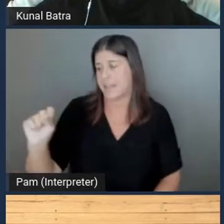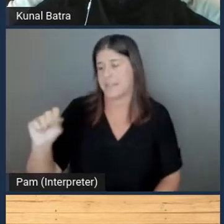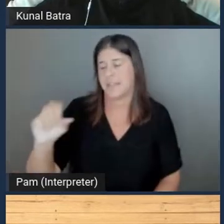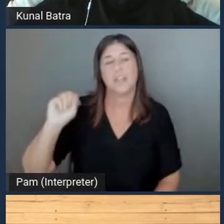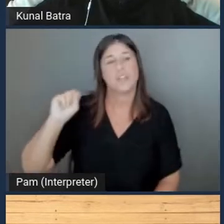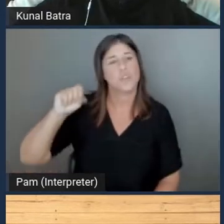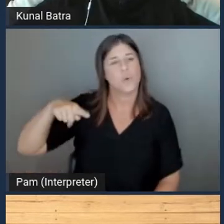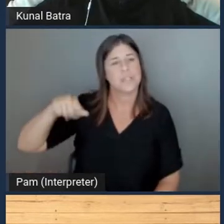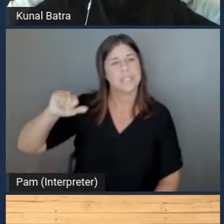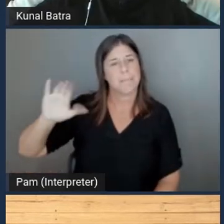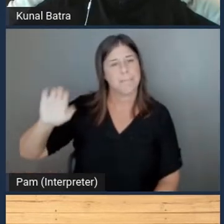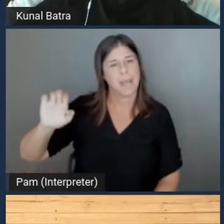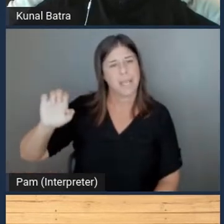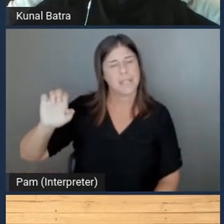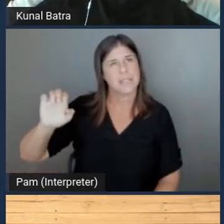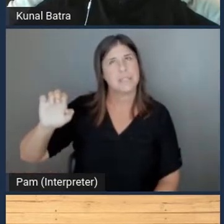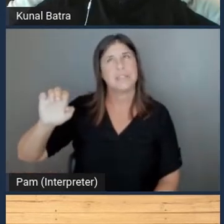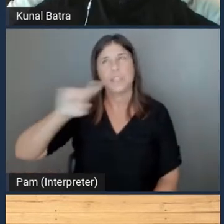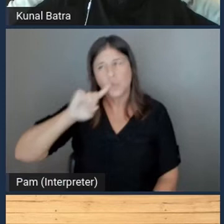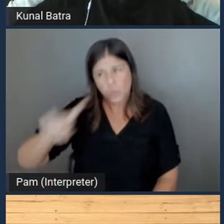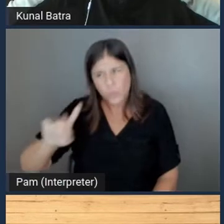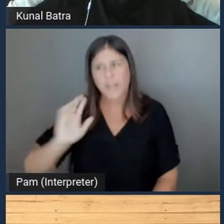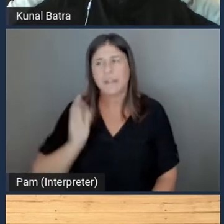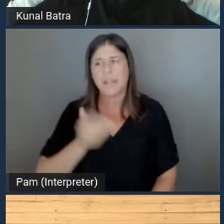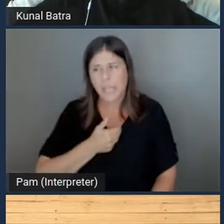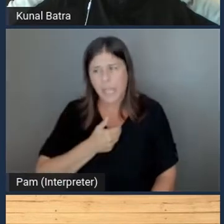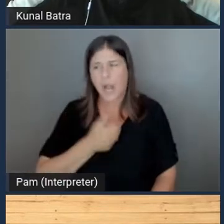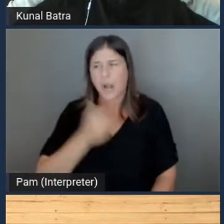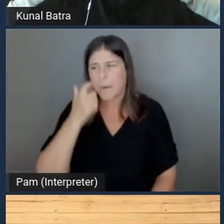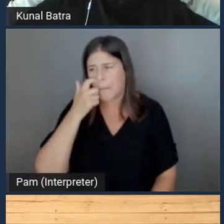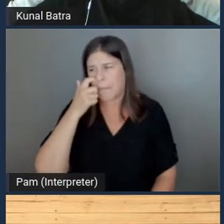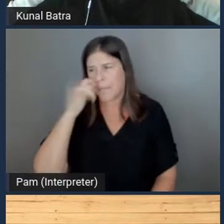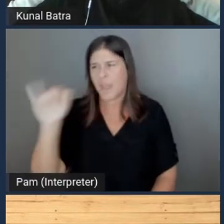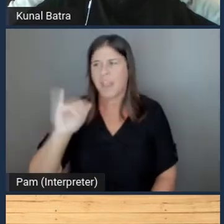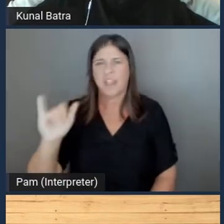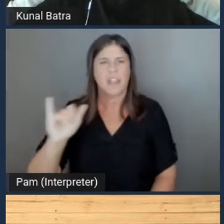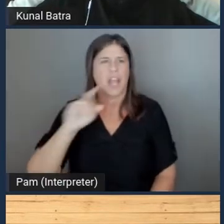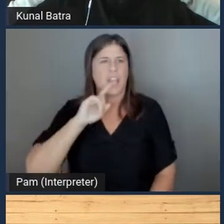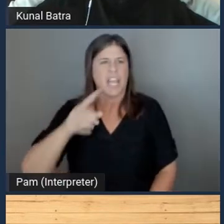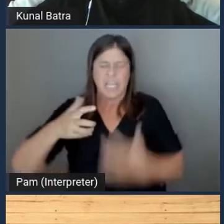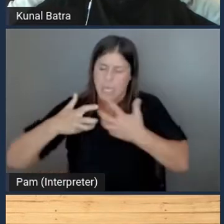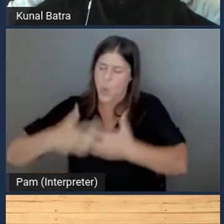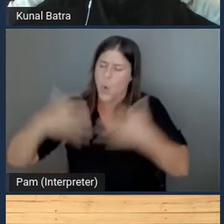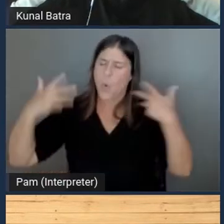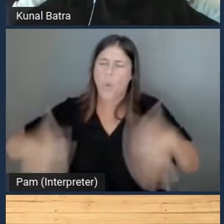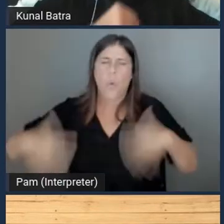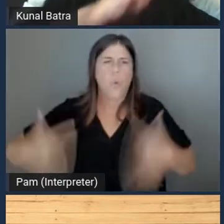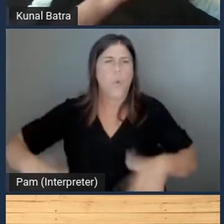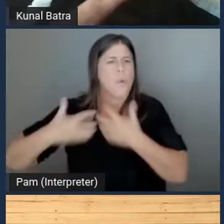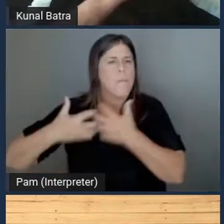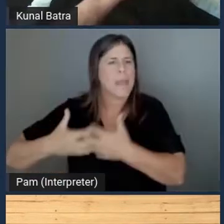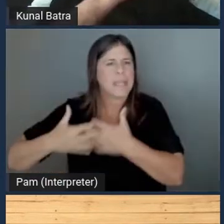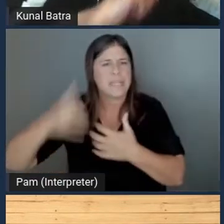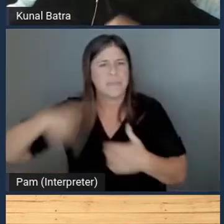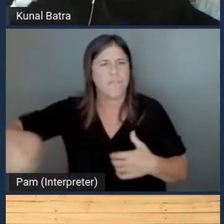is really, are caching. Think of that as a caching mechanism for us. So we want to make sure